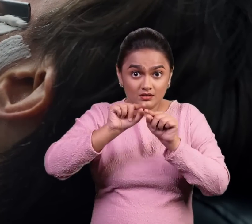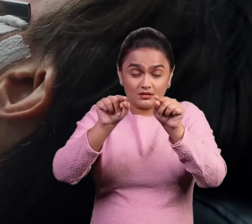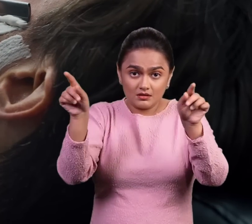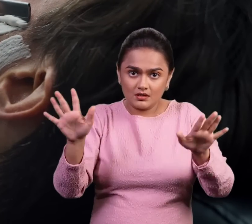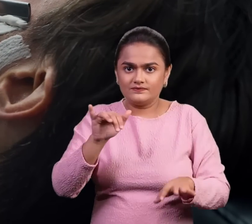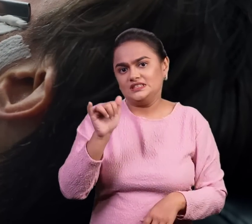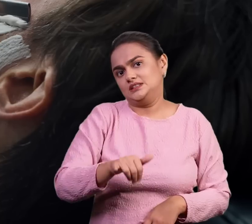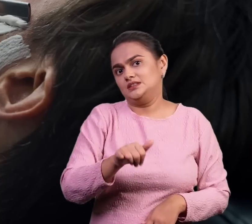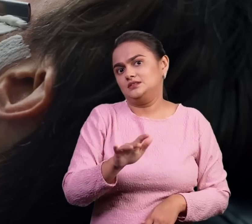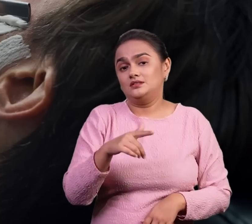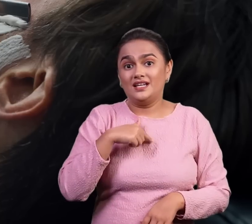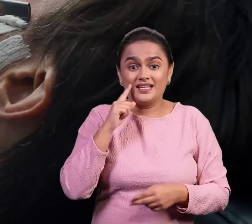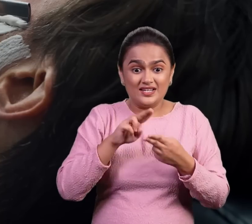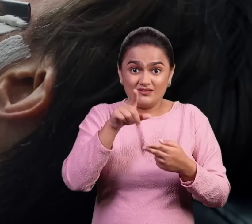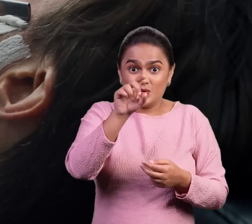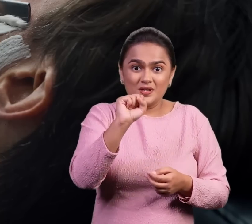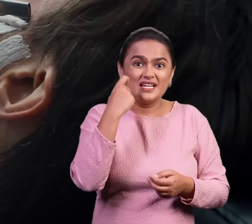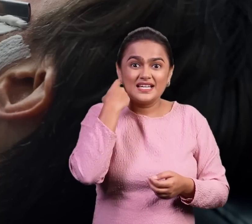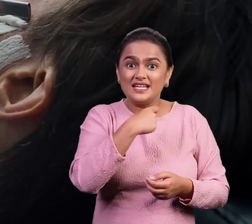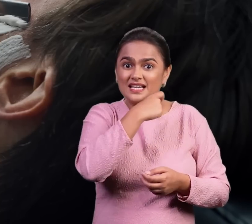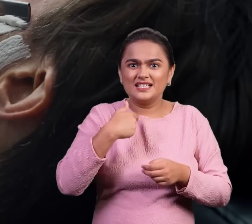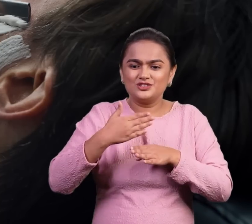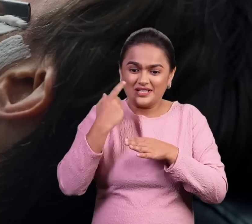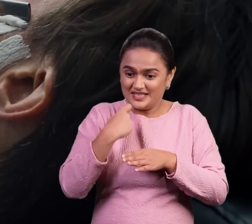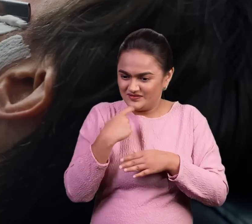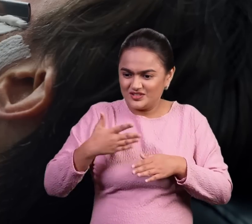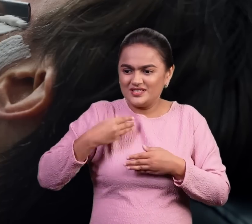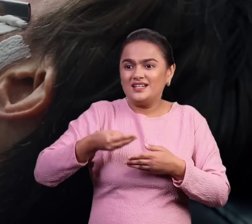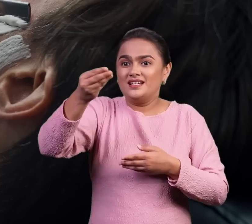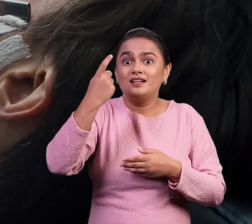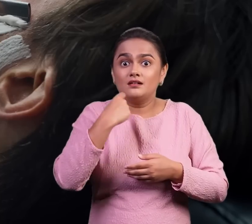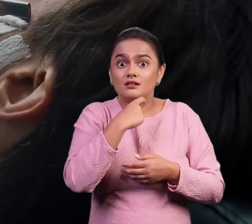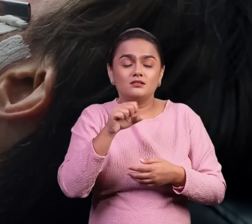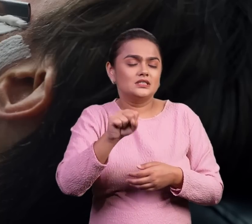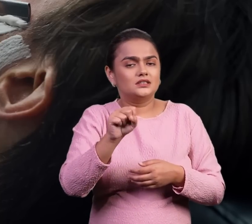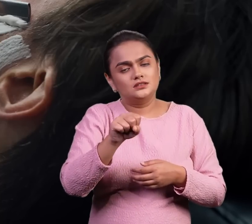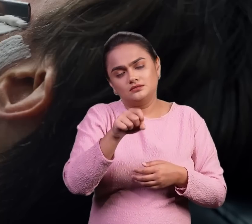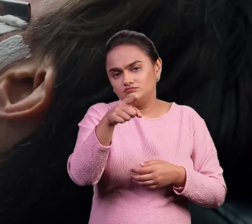If you share a razor with someone, it is true that HIV can be transmitted.